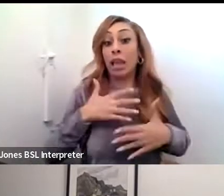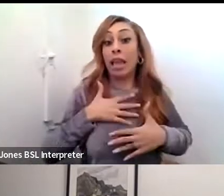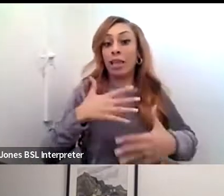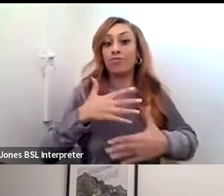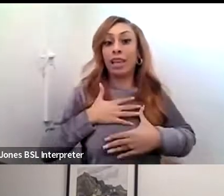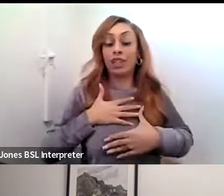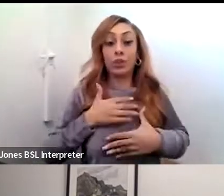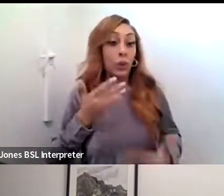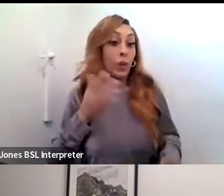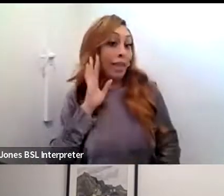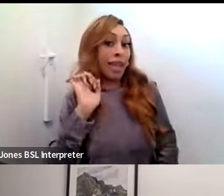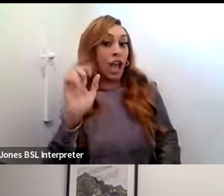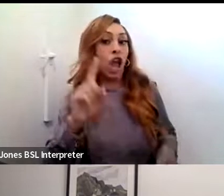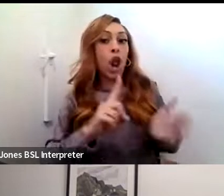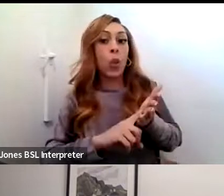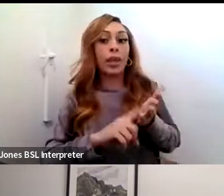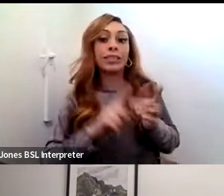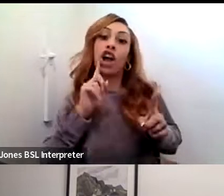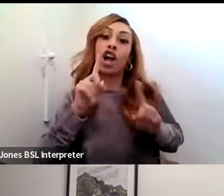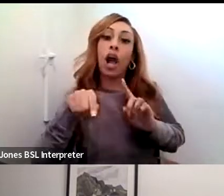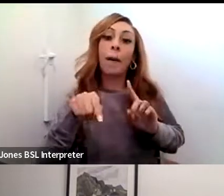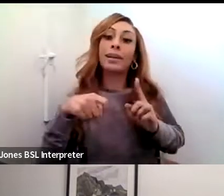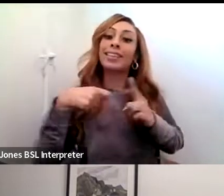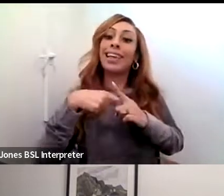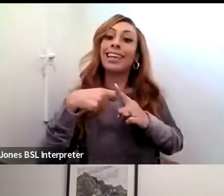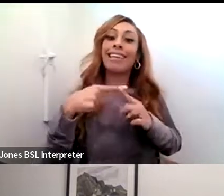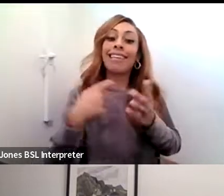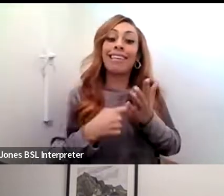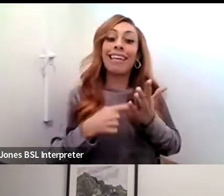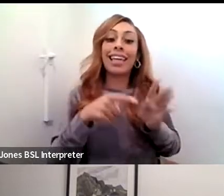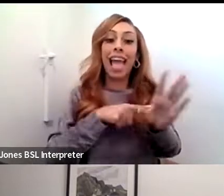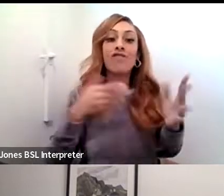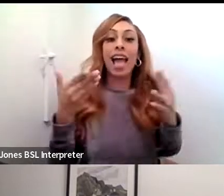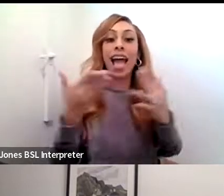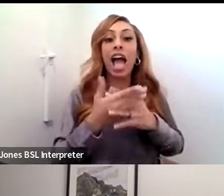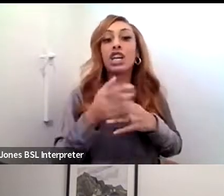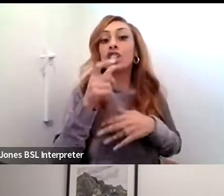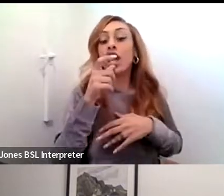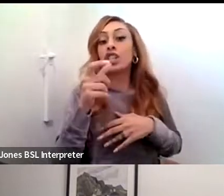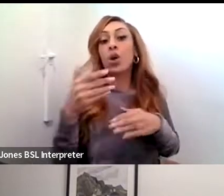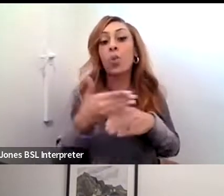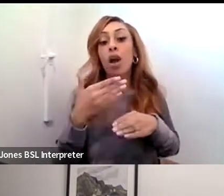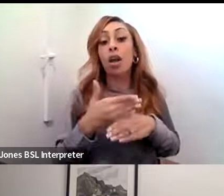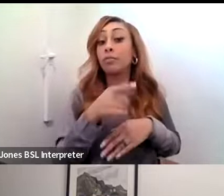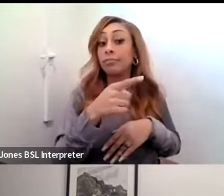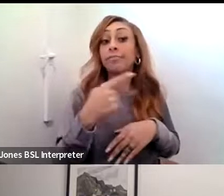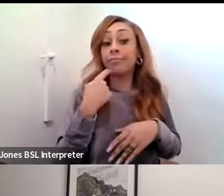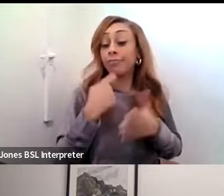about Louise's comment about Kerry's access worker as well, and Richard echoing that saying: yes, how do we pay for this?